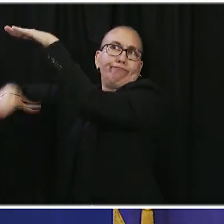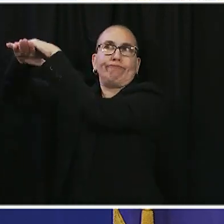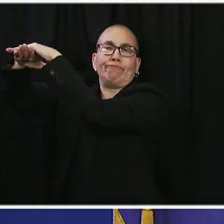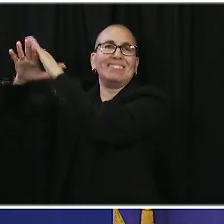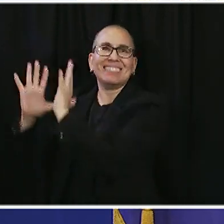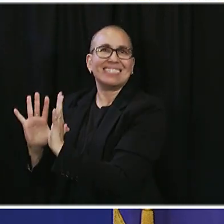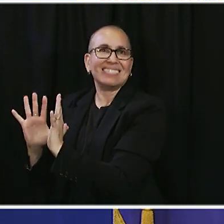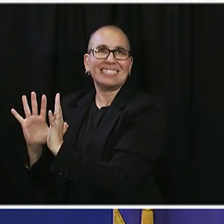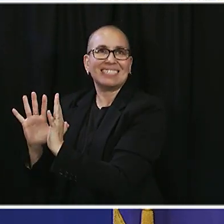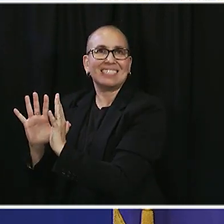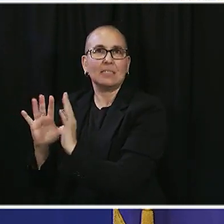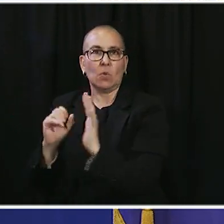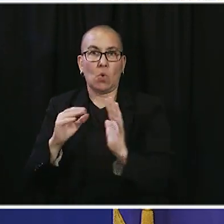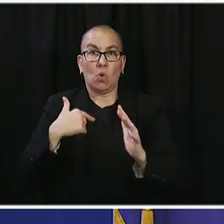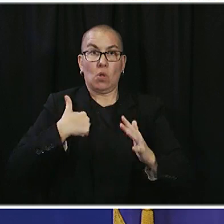WE CAN'T PUT SERVERS IN RESTAURANTS IN JEOPARDY AND WE